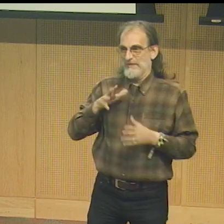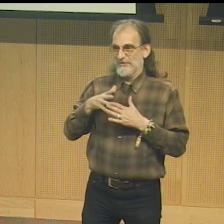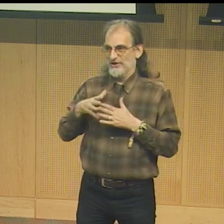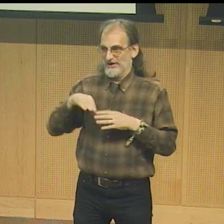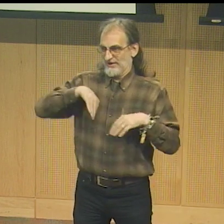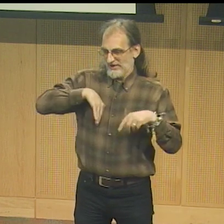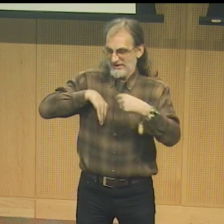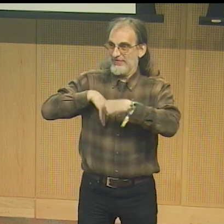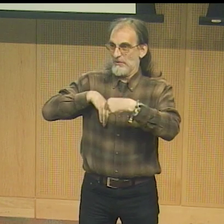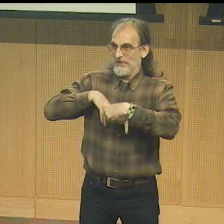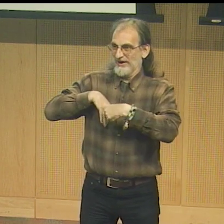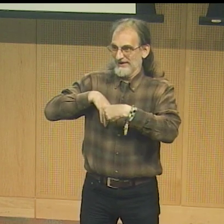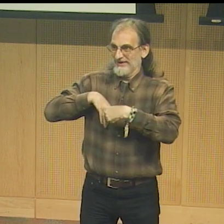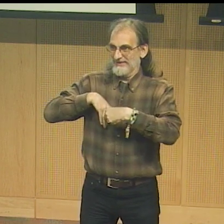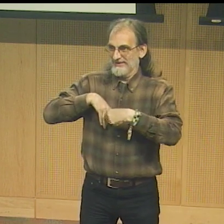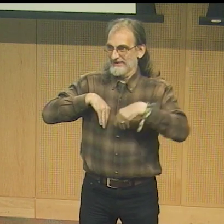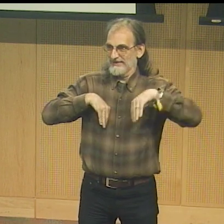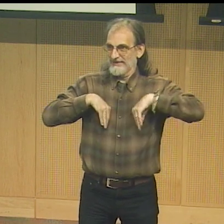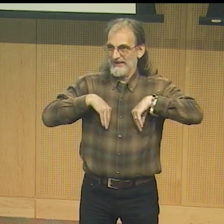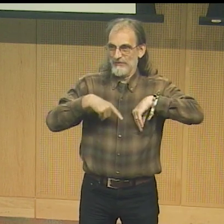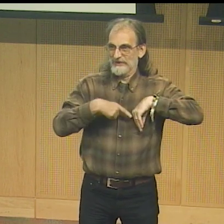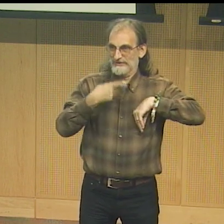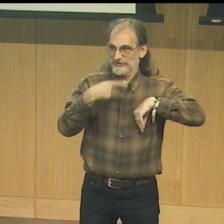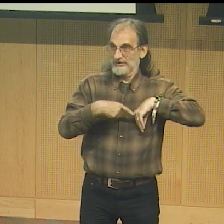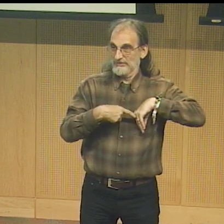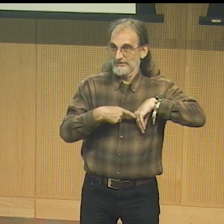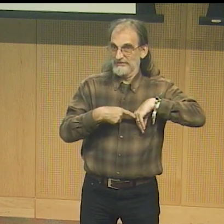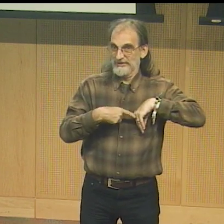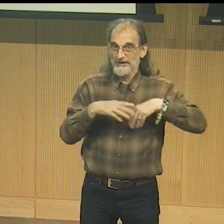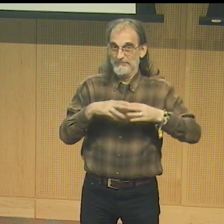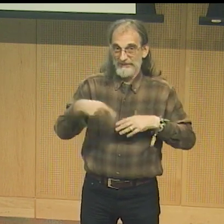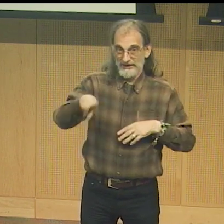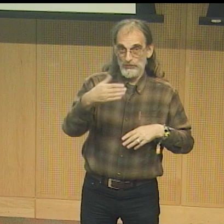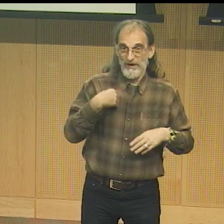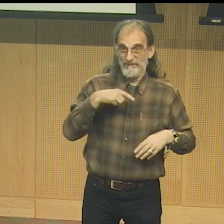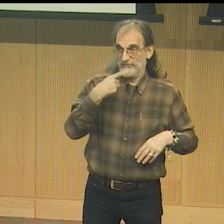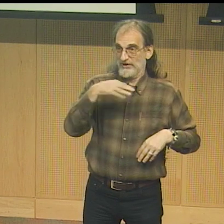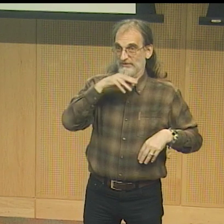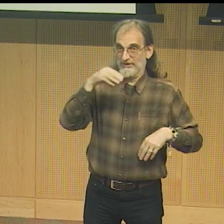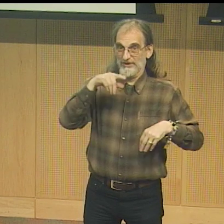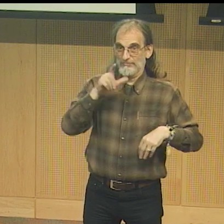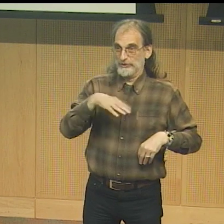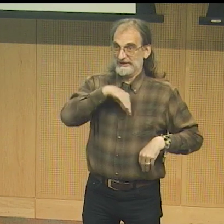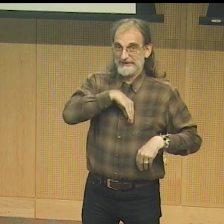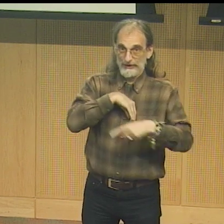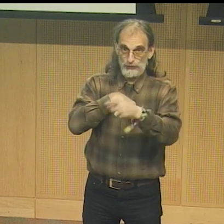And we also contain within us a Deaf American. But we need to have an understanding that we do have